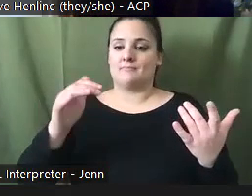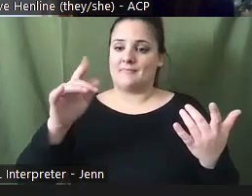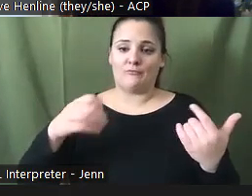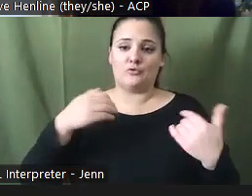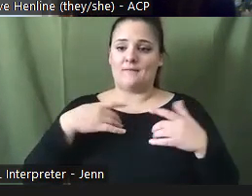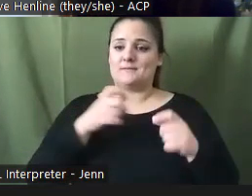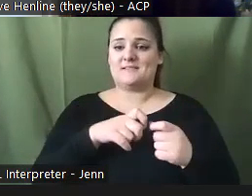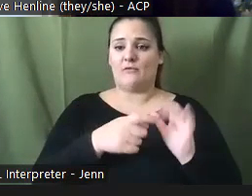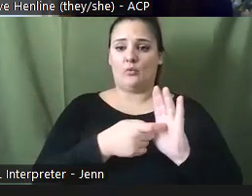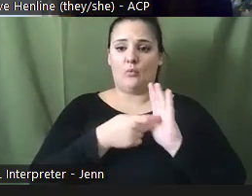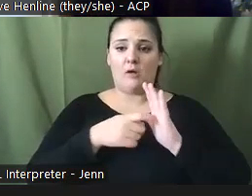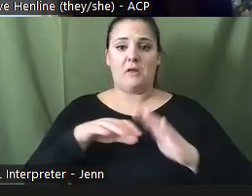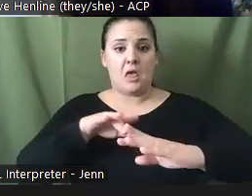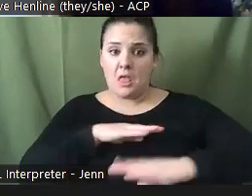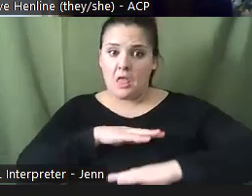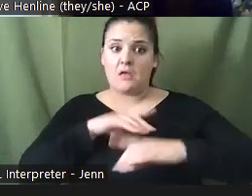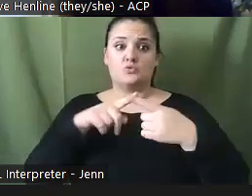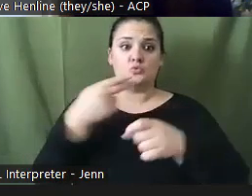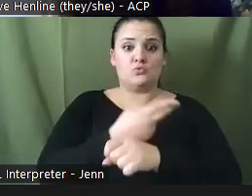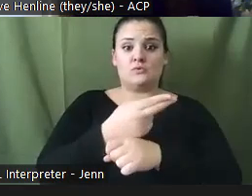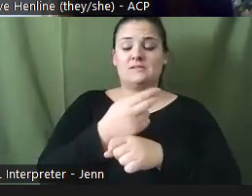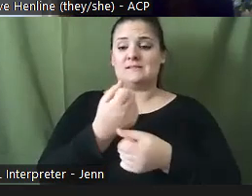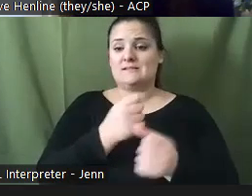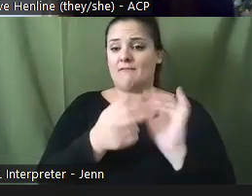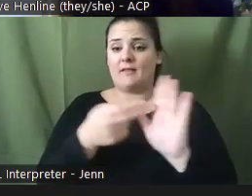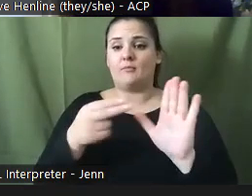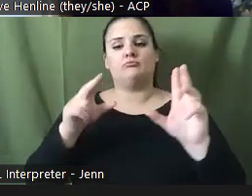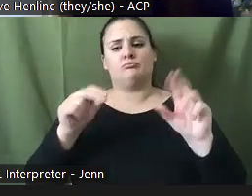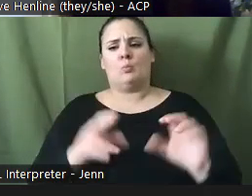people have to check off to to use a safe label name. They can just decide that they want to.